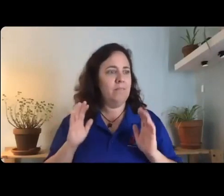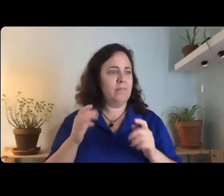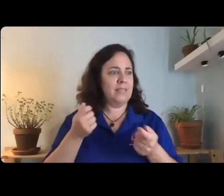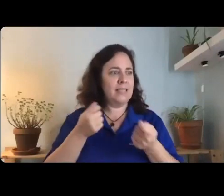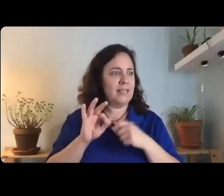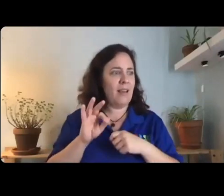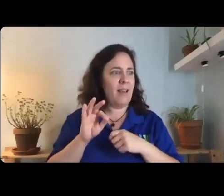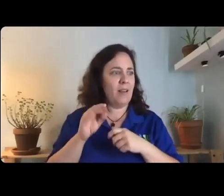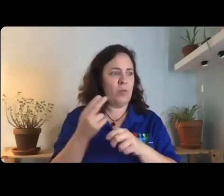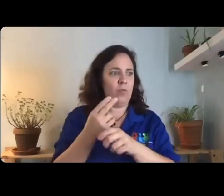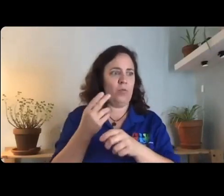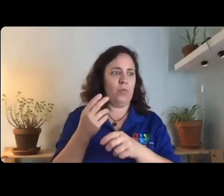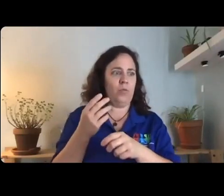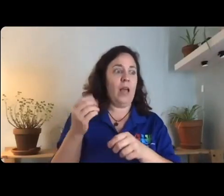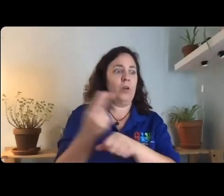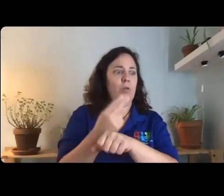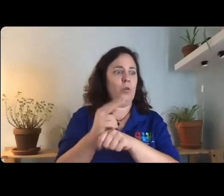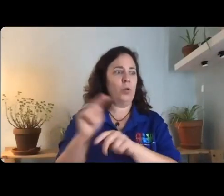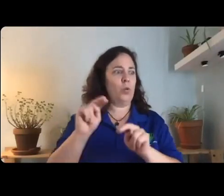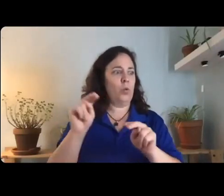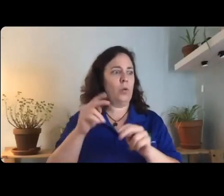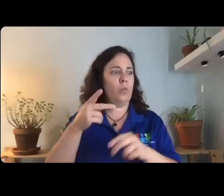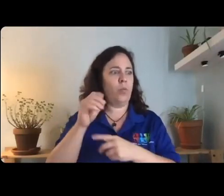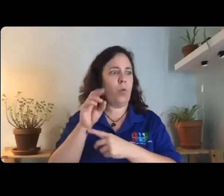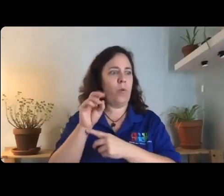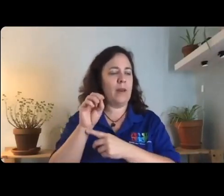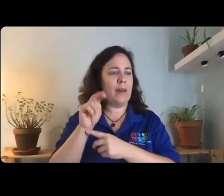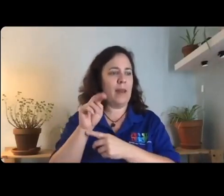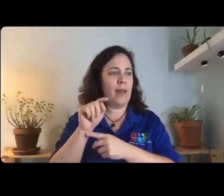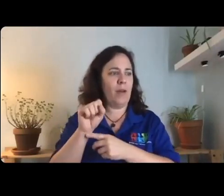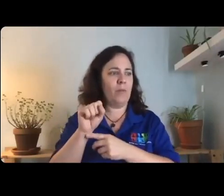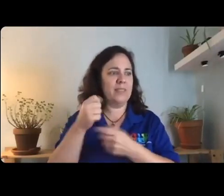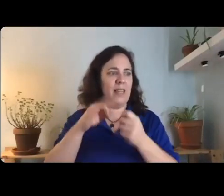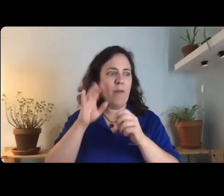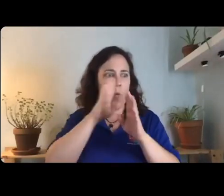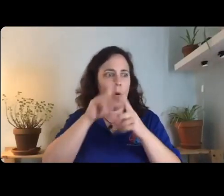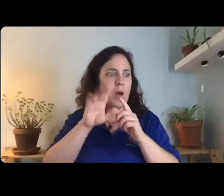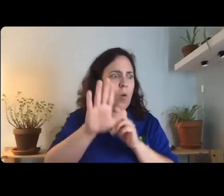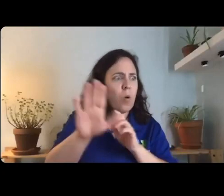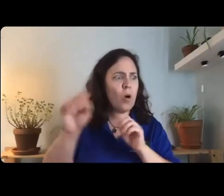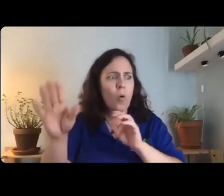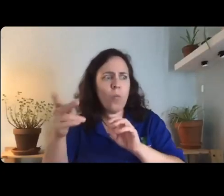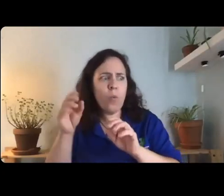Do you think it would be easier if we just used one another's names and used all neutral